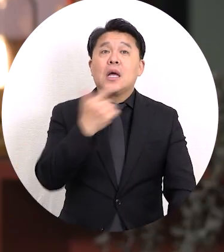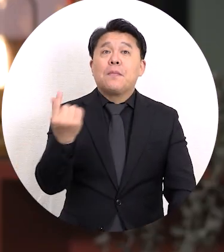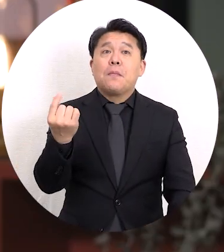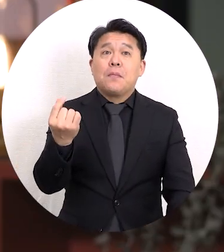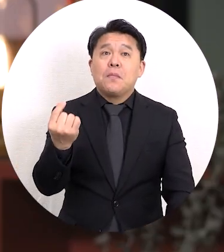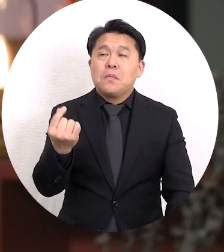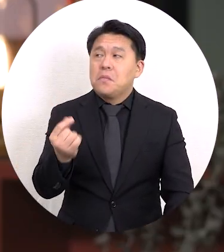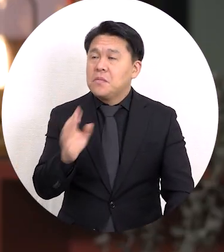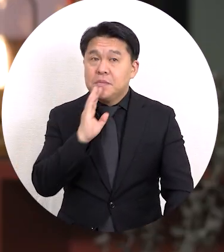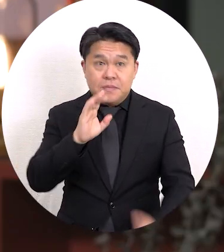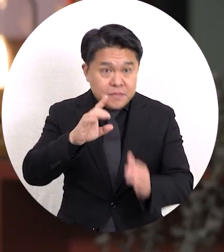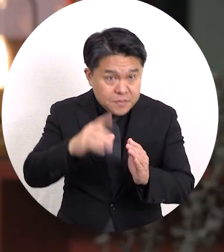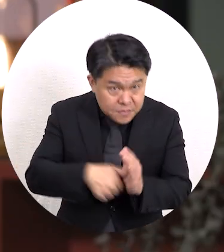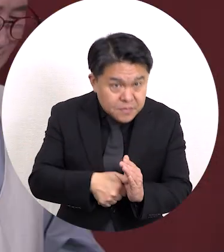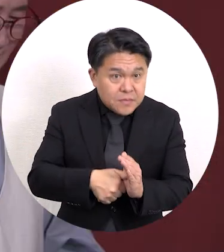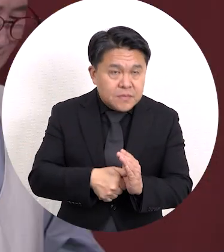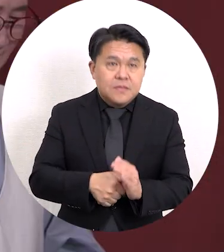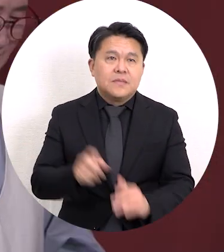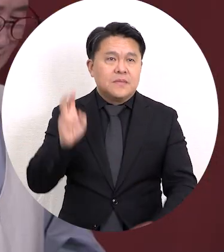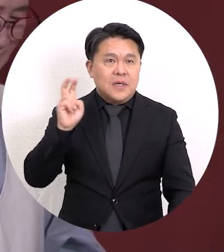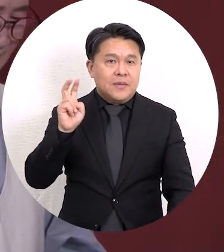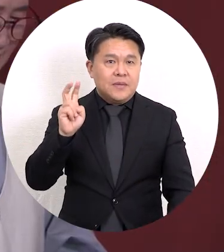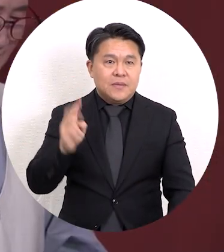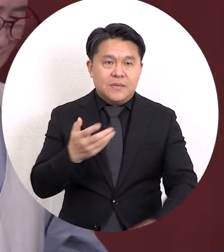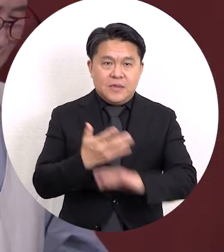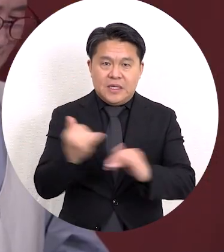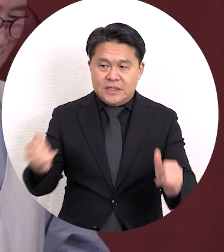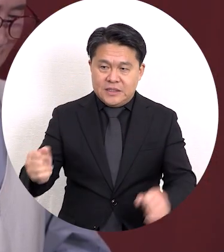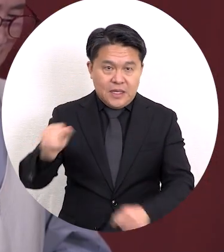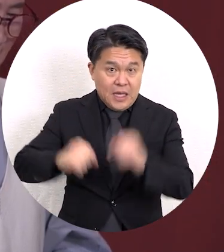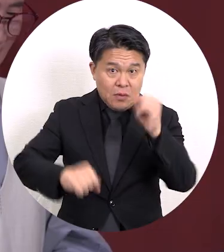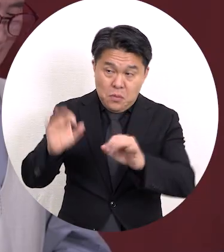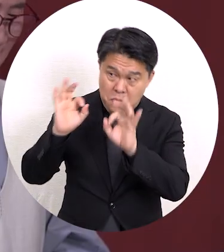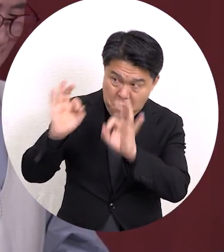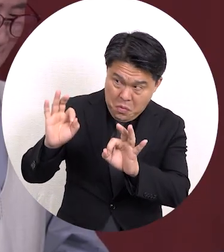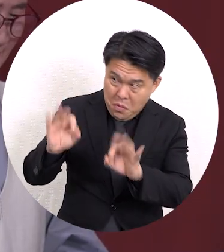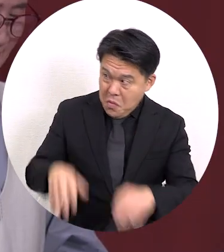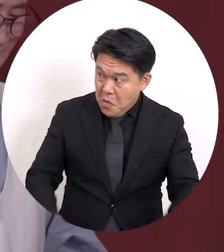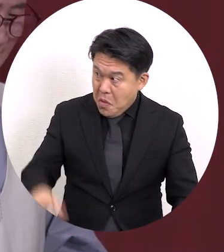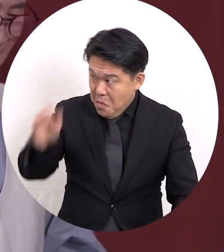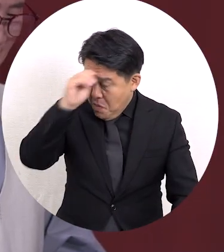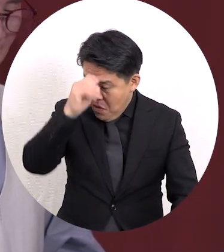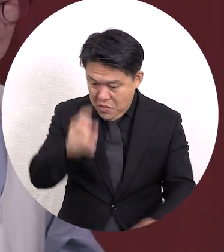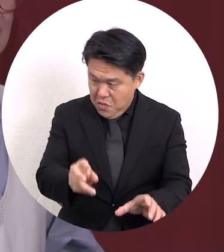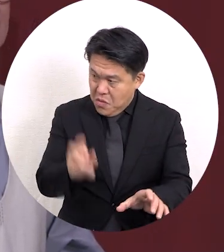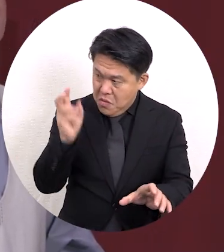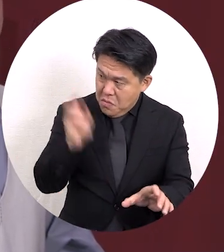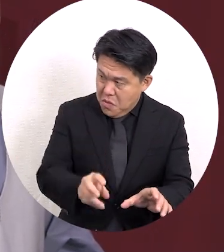At that time, early humans probably began to realize by observing others that maintaining a certain pattern